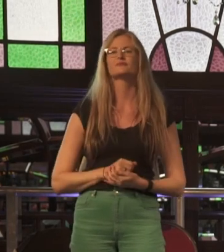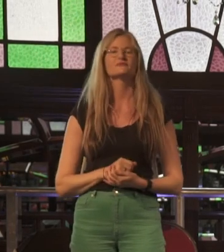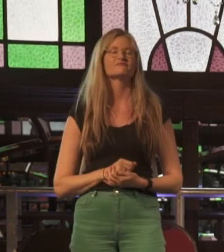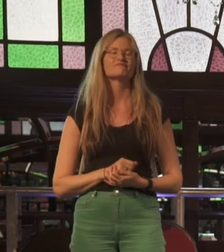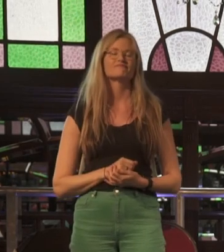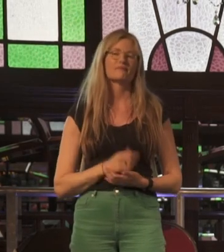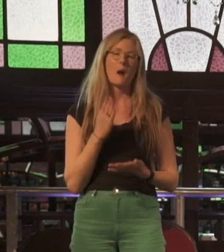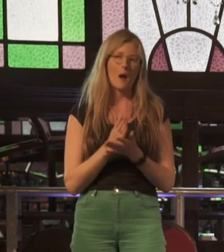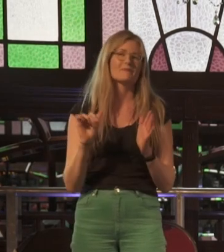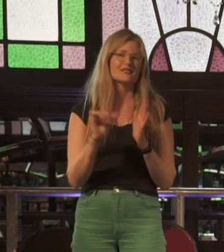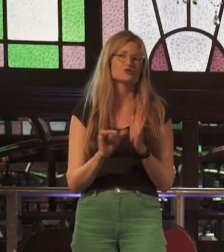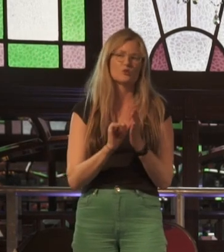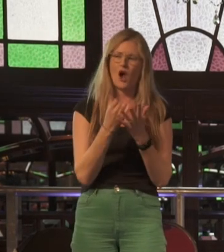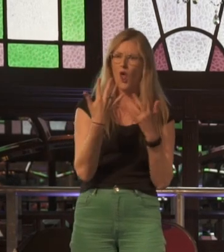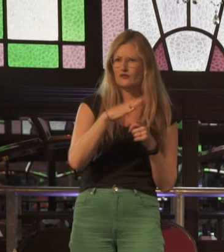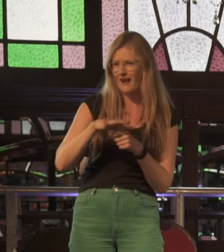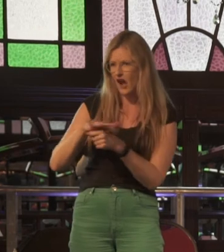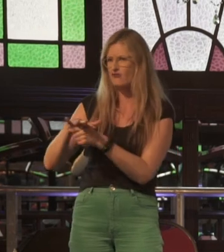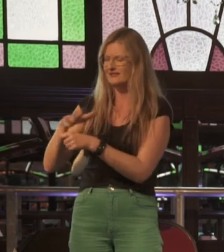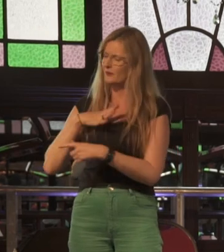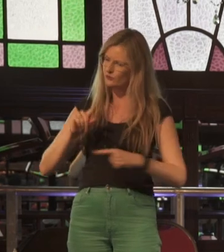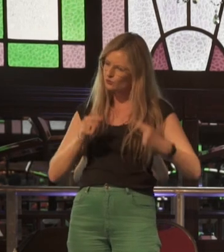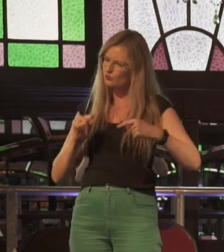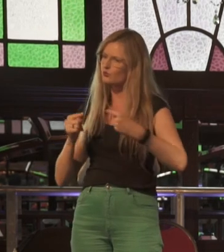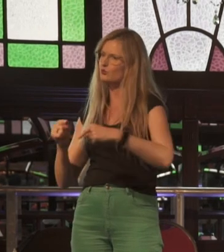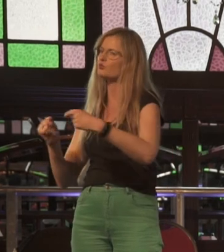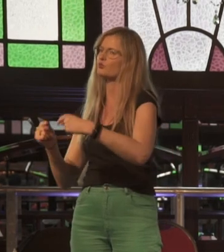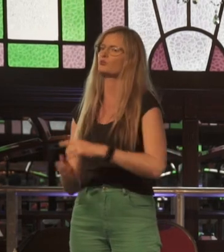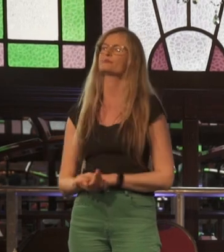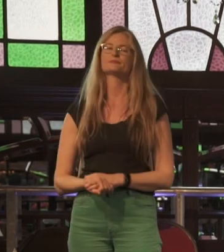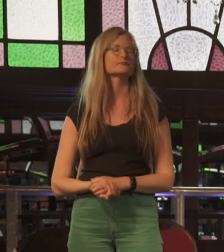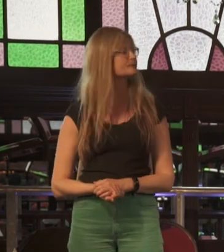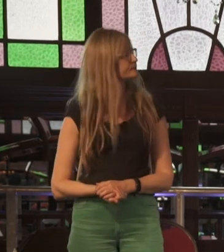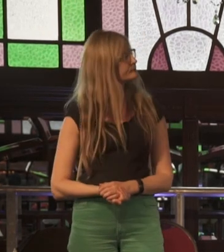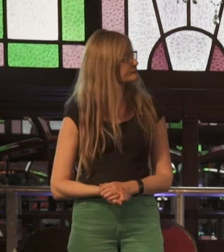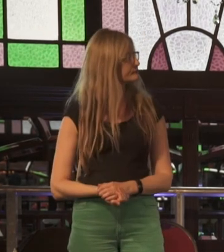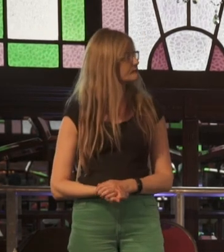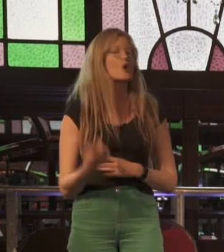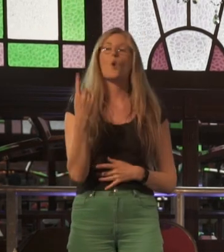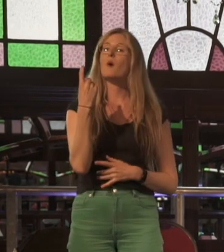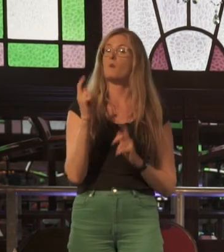and it just seems that it really needs to to change. So anyway, we've got one more award left.